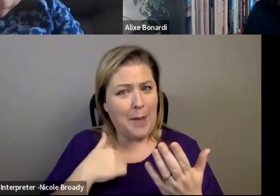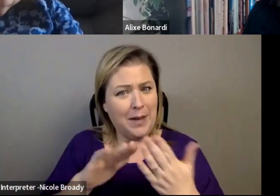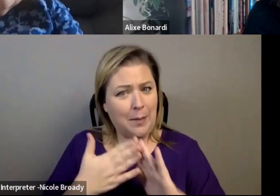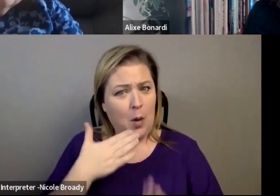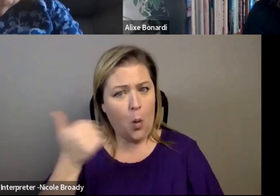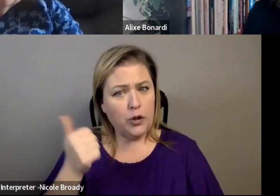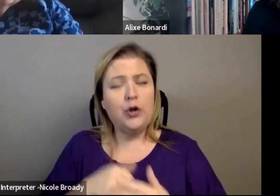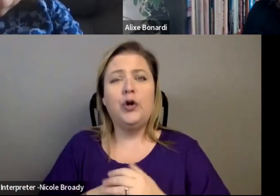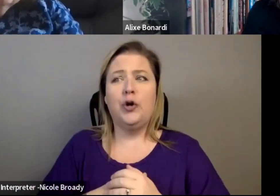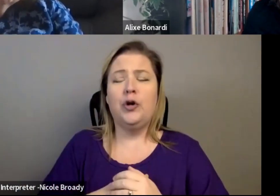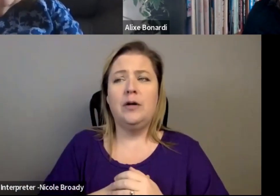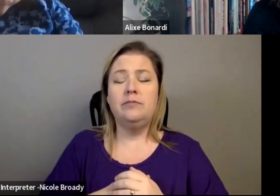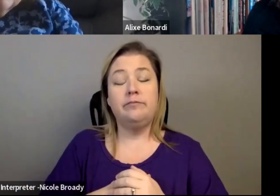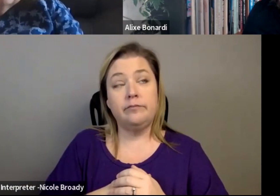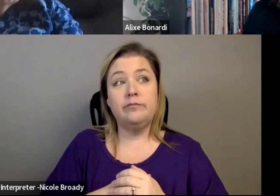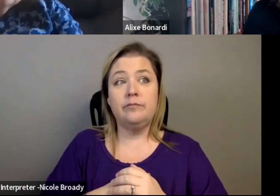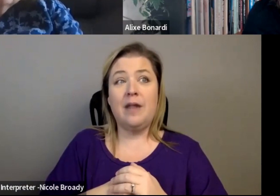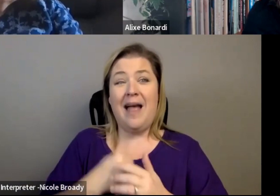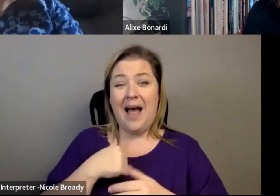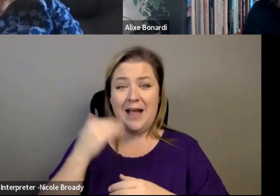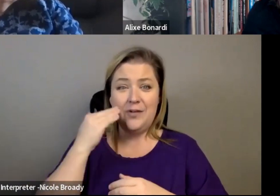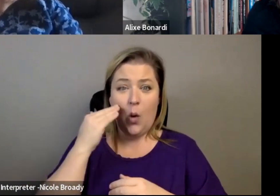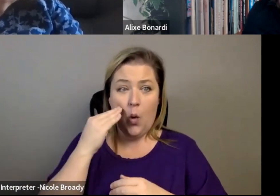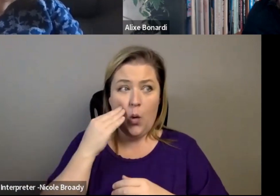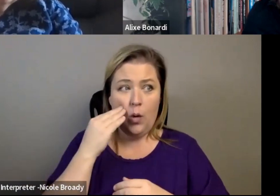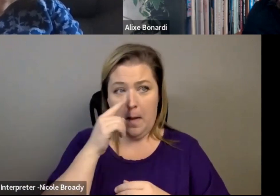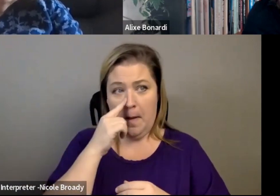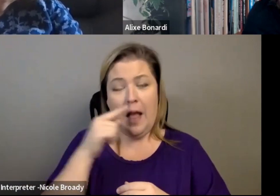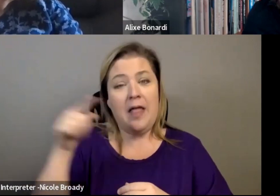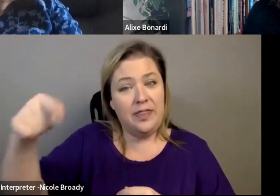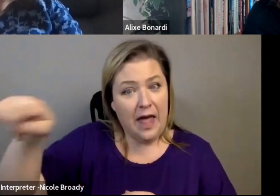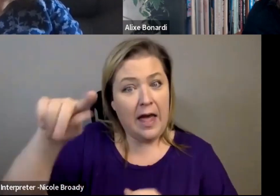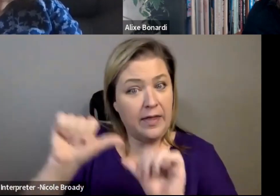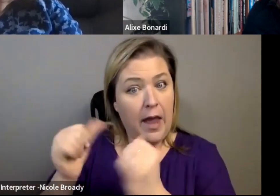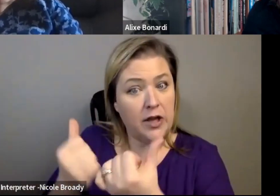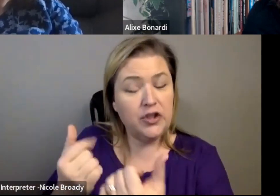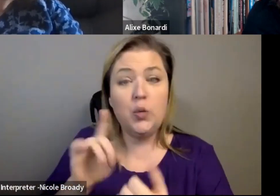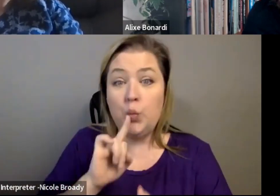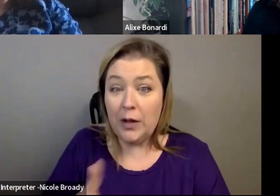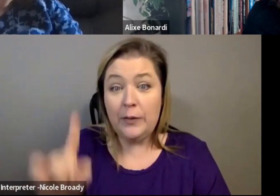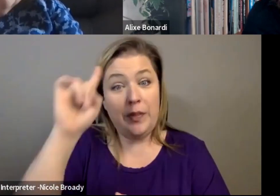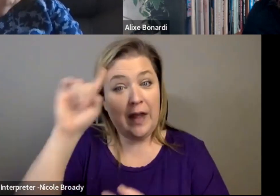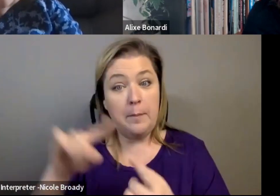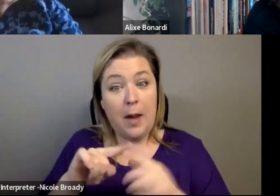because I know that they can think about what he needs as, as well as his family.